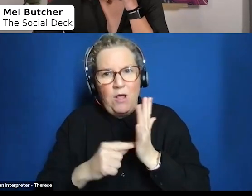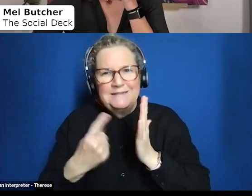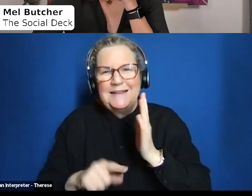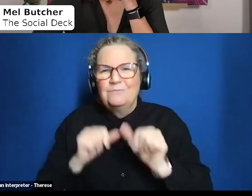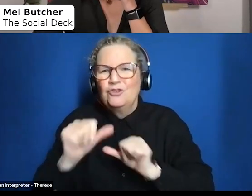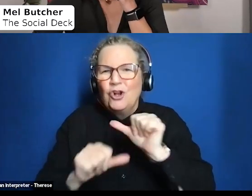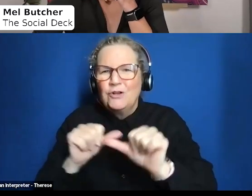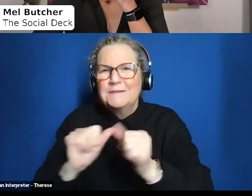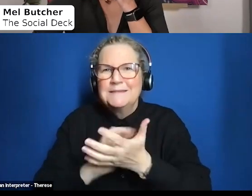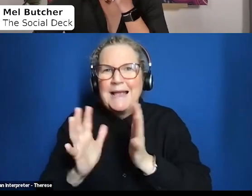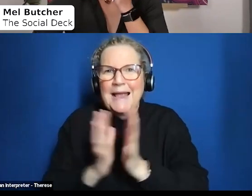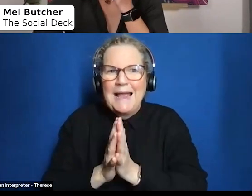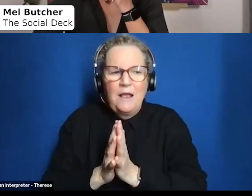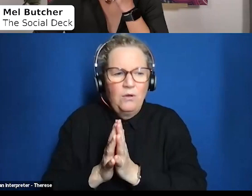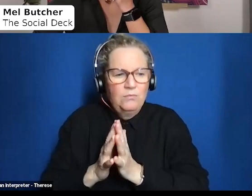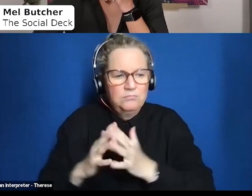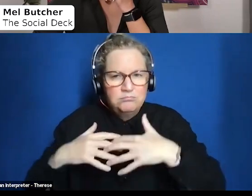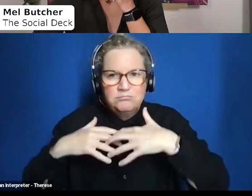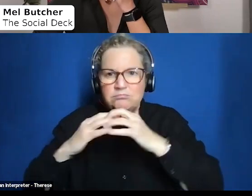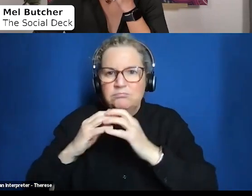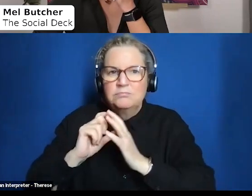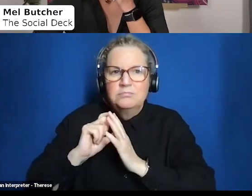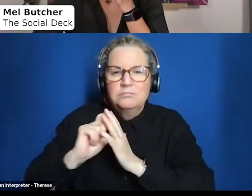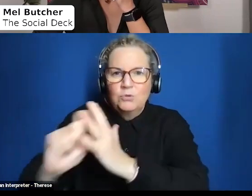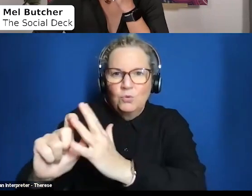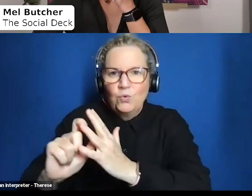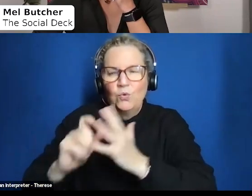Because I think this is an area where we all agree a lot of good could be done